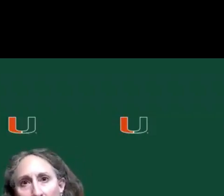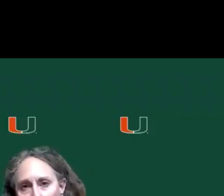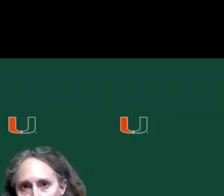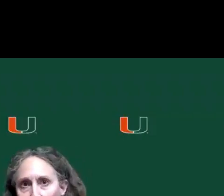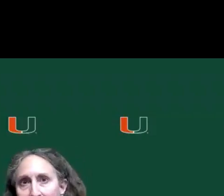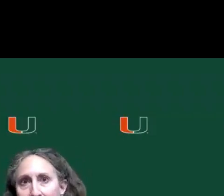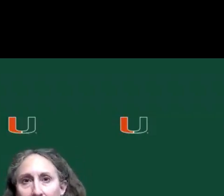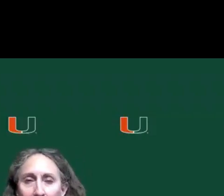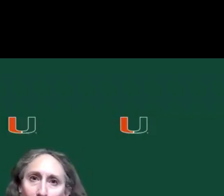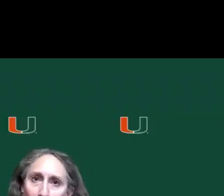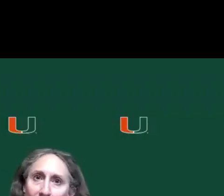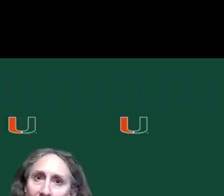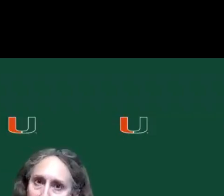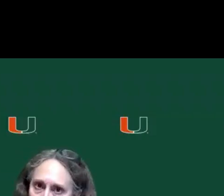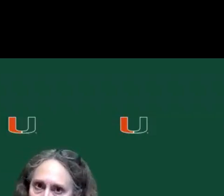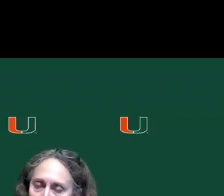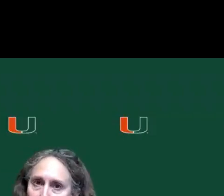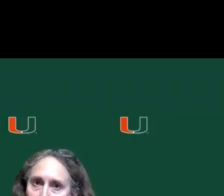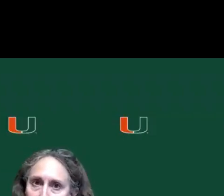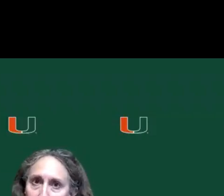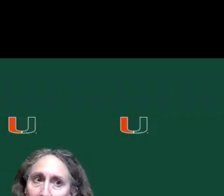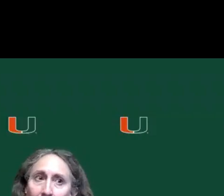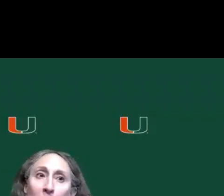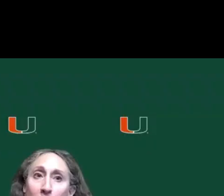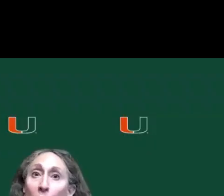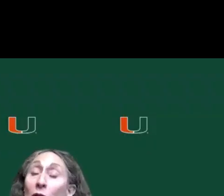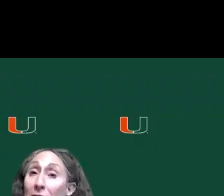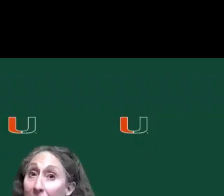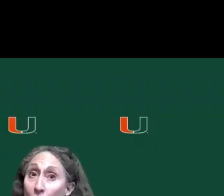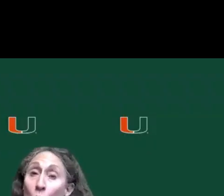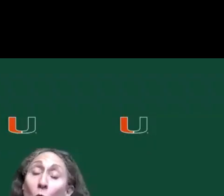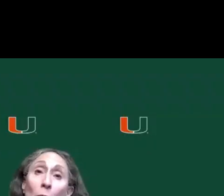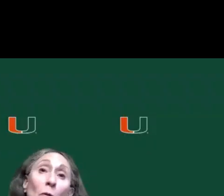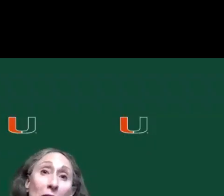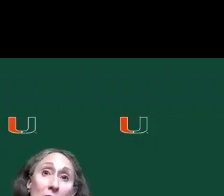the functional listening evaluation specifically but really can incorporate